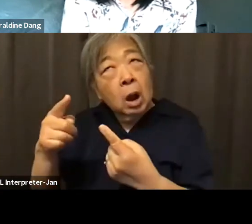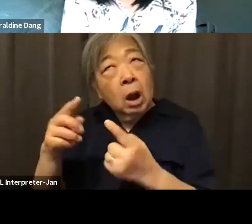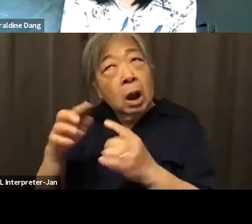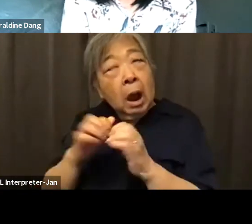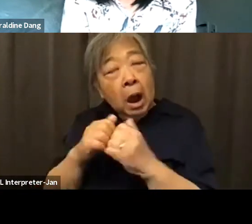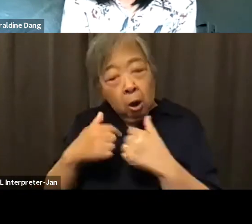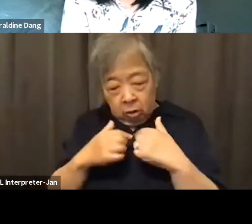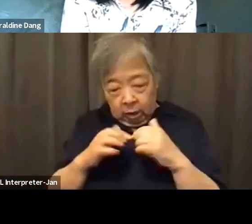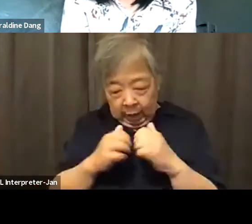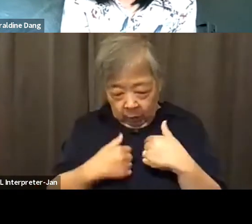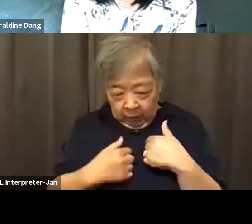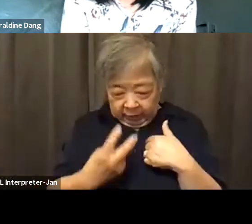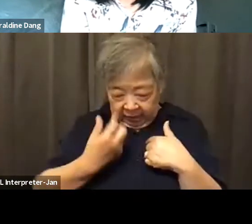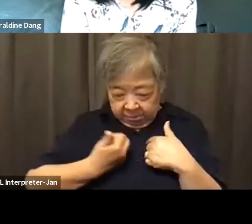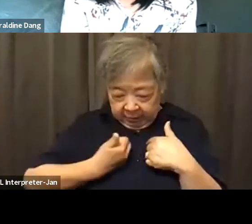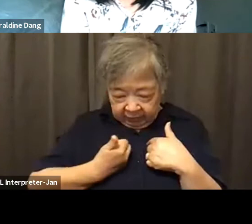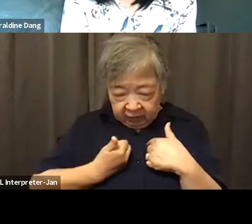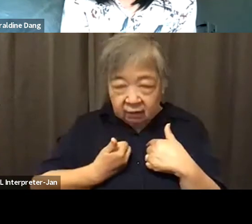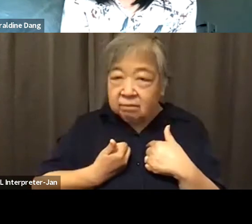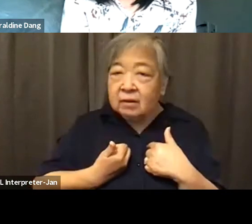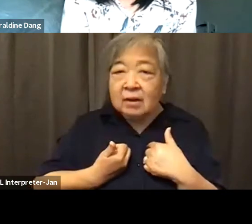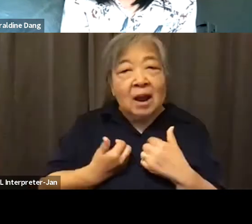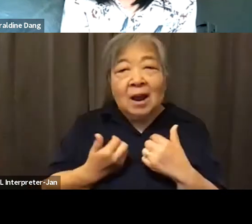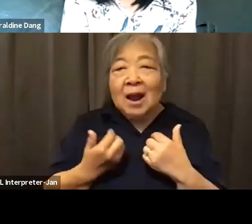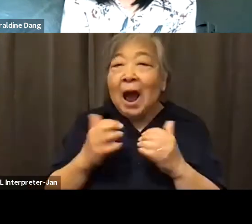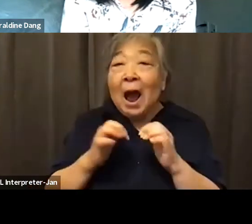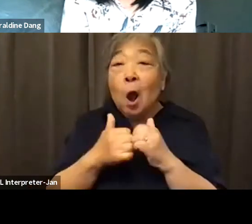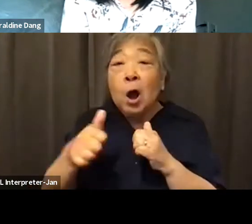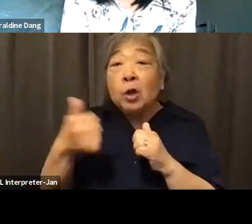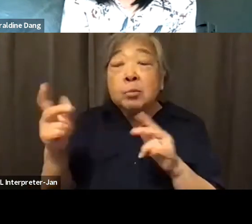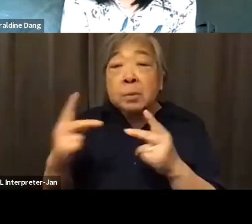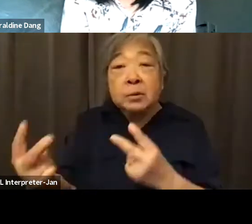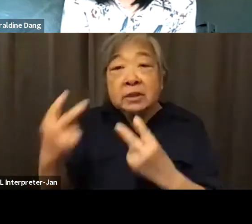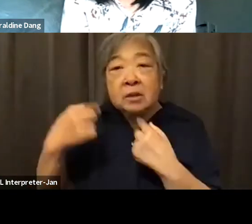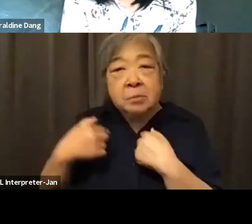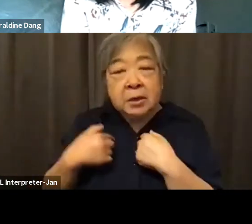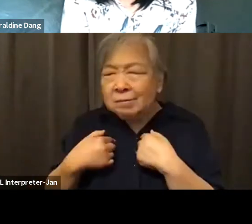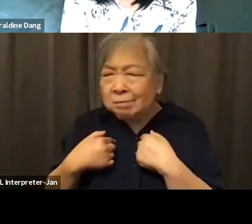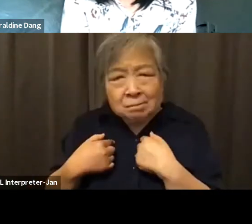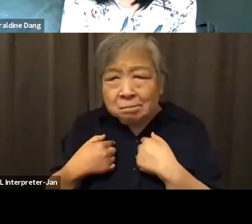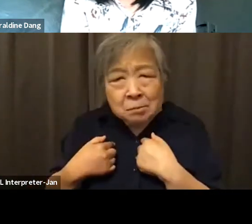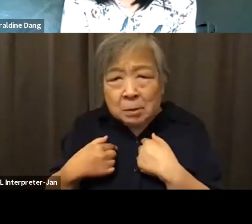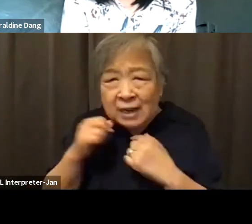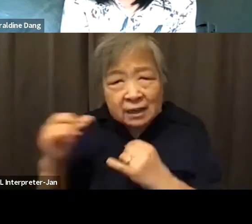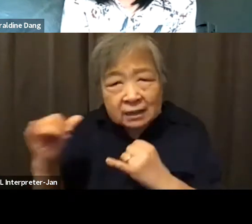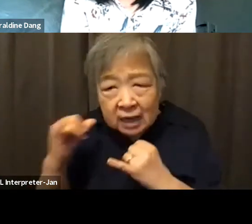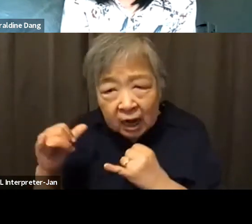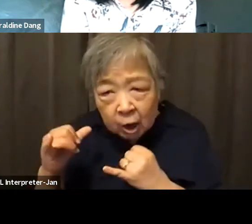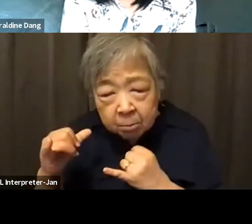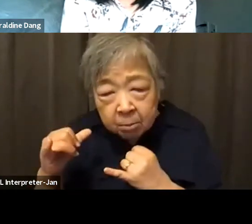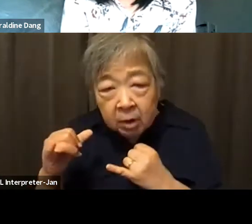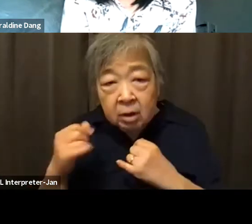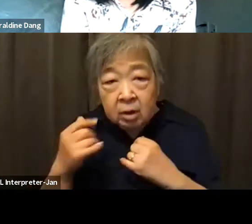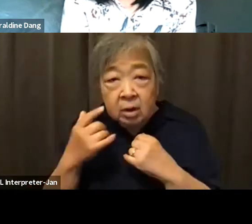isn't necessarily the way other people are going to see me especially when I'm not in the U.S.,